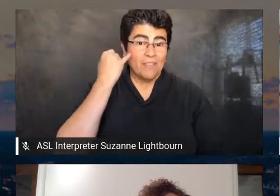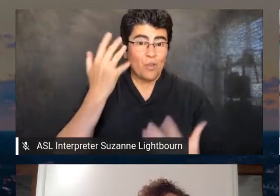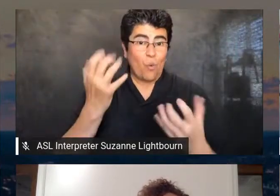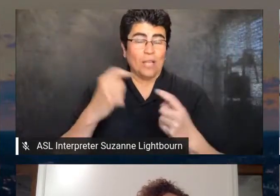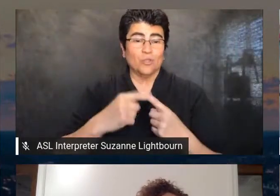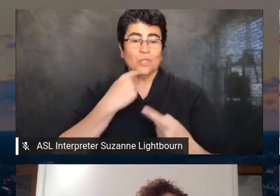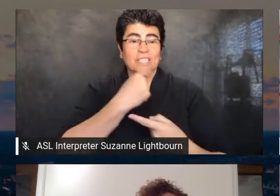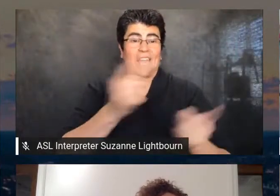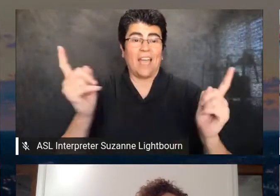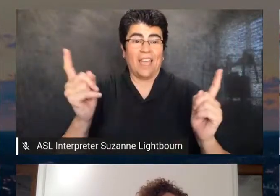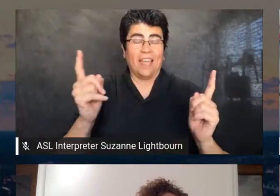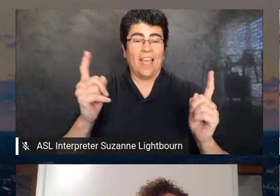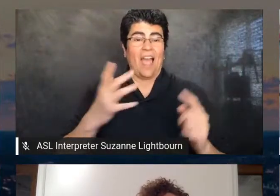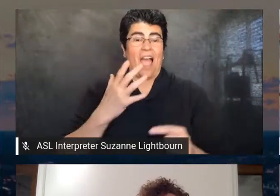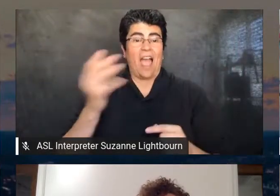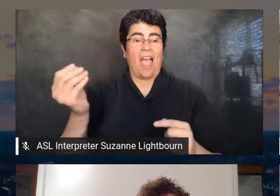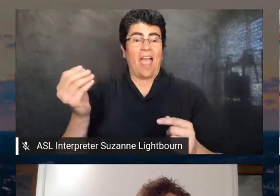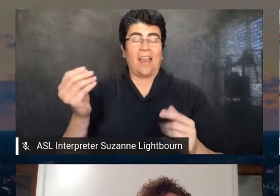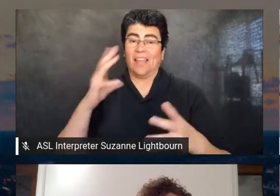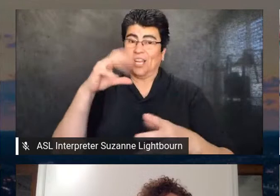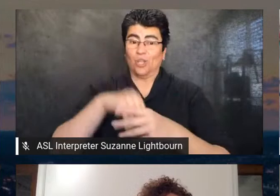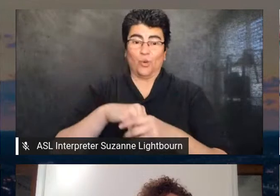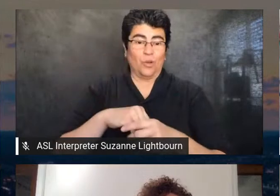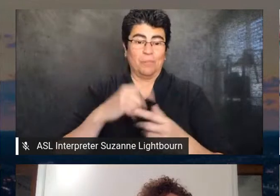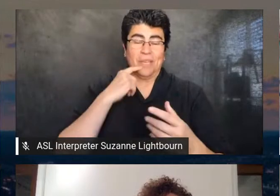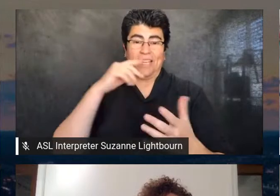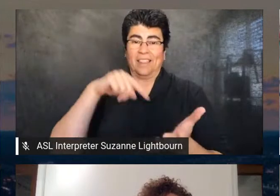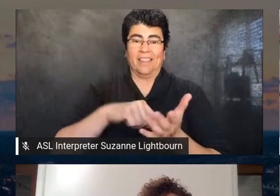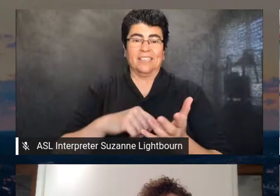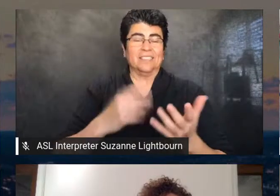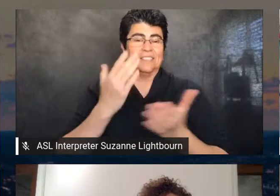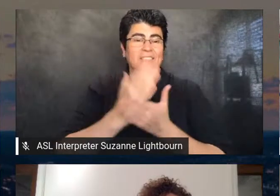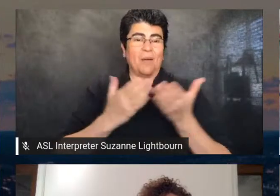and be included in this in some way, please feel free.